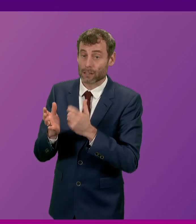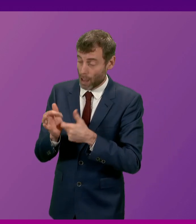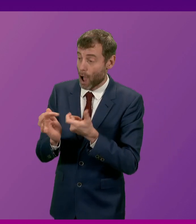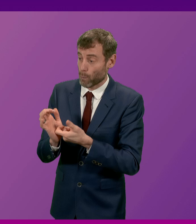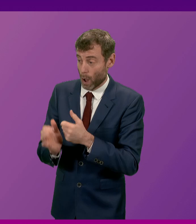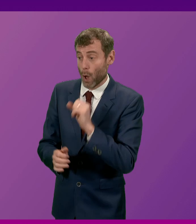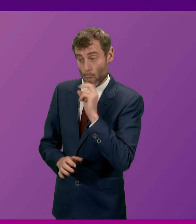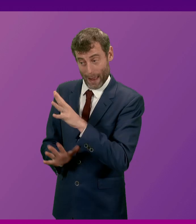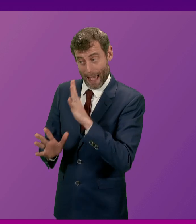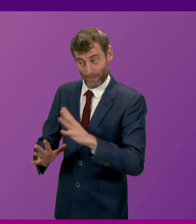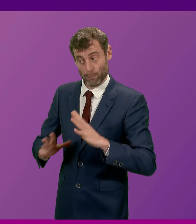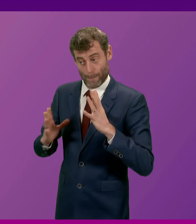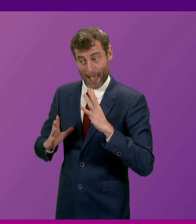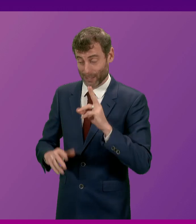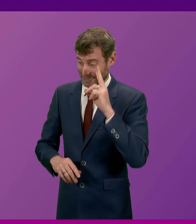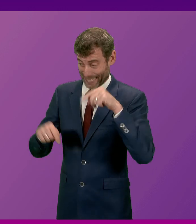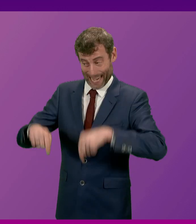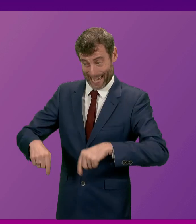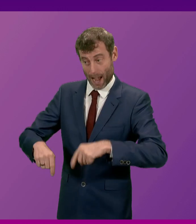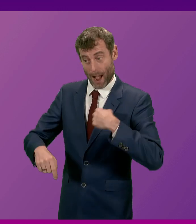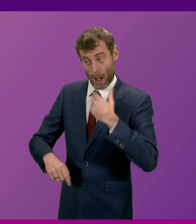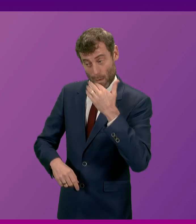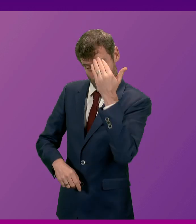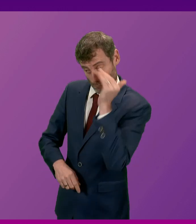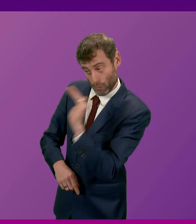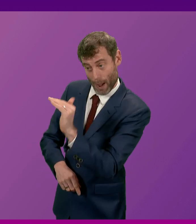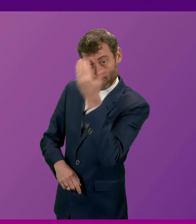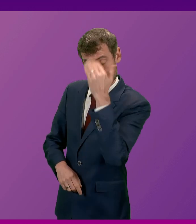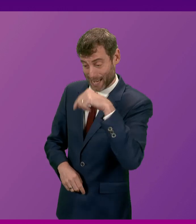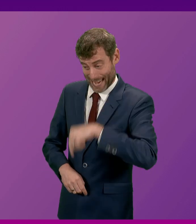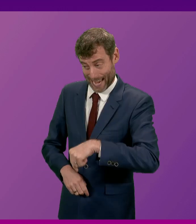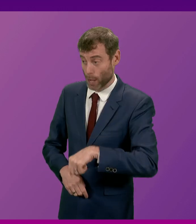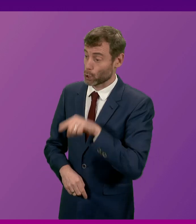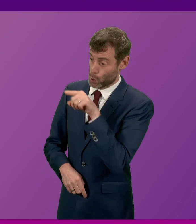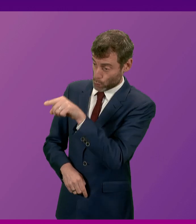collide with the hard reality that what his UK Labour Government has done has